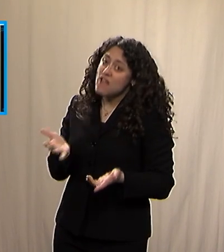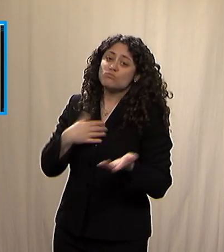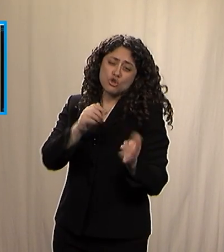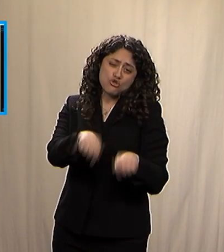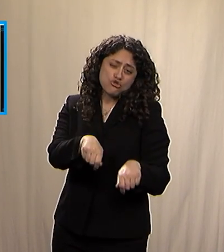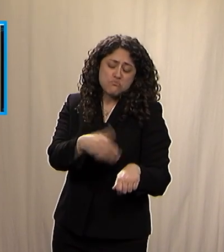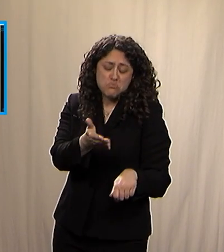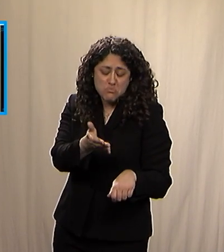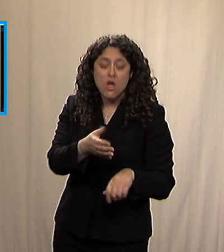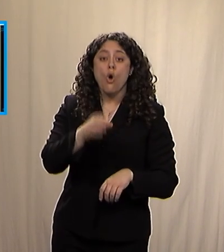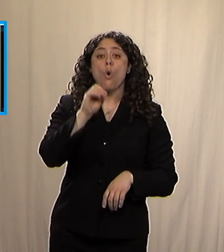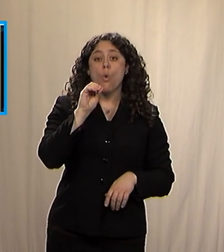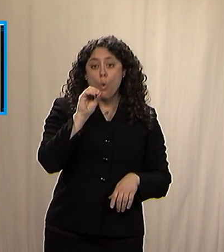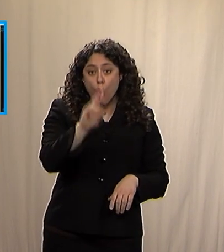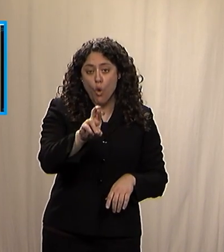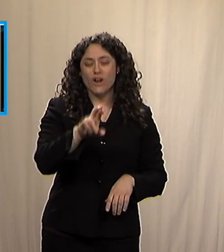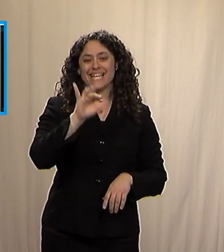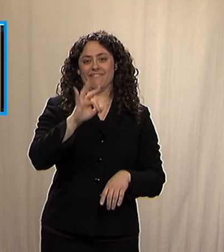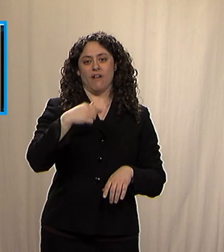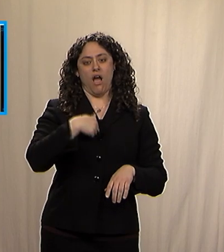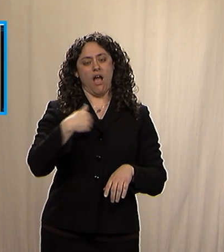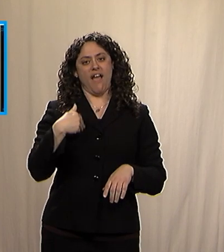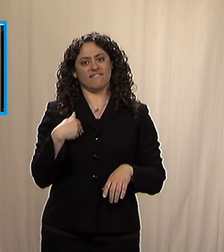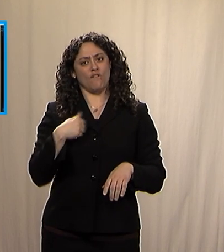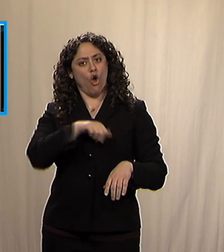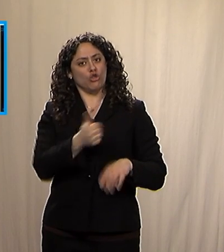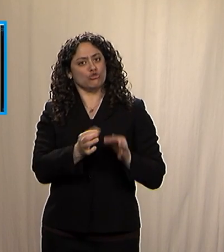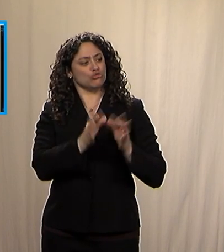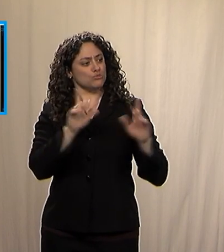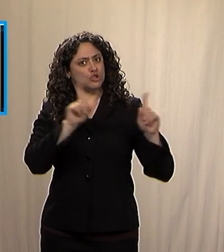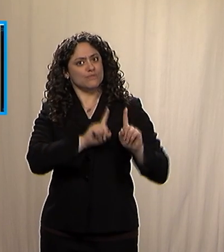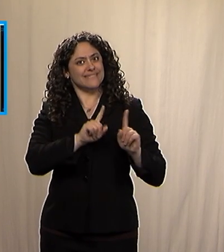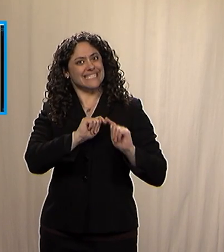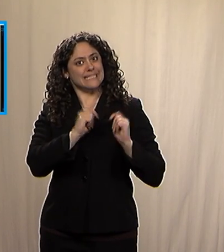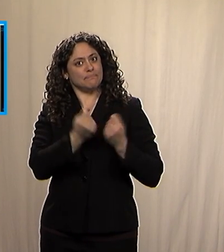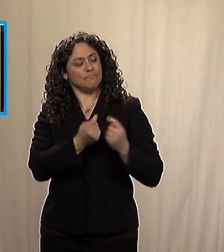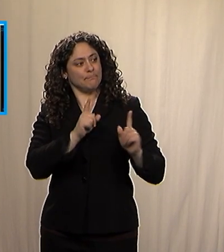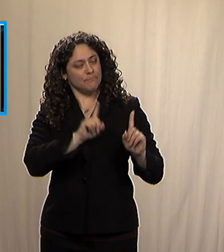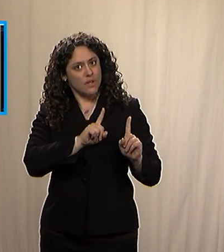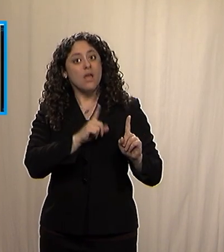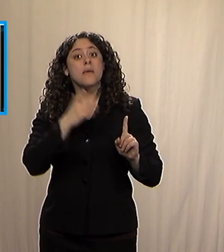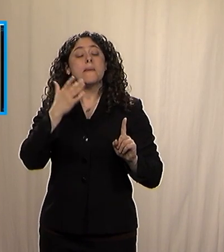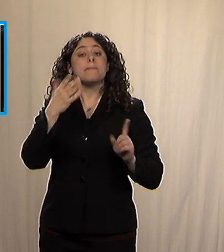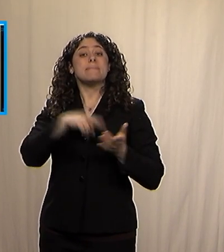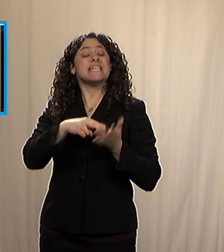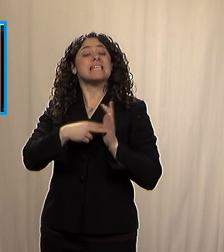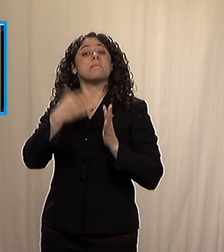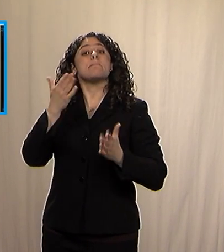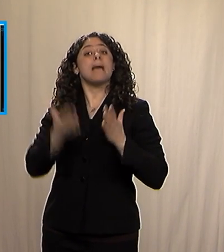If I'm team working, again, that's one case where it might be that the question gets interpreted. I provide a short answer.